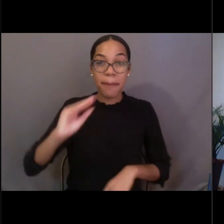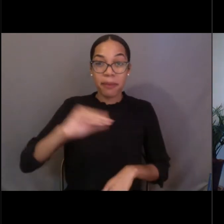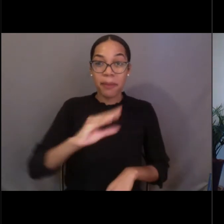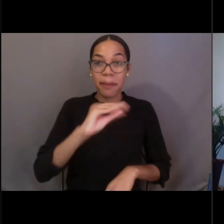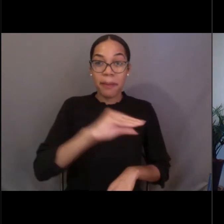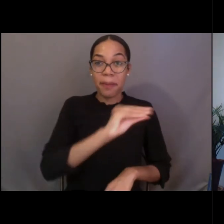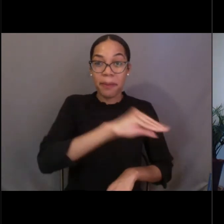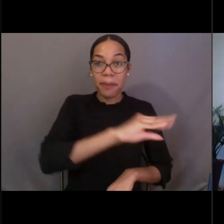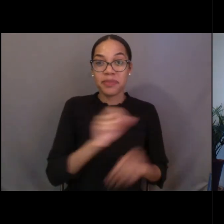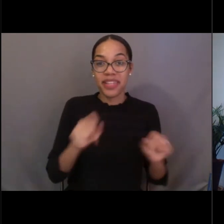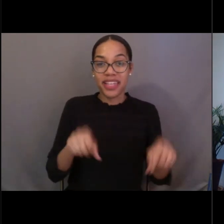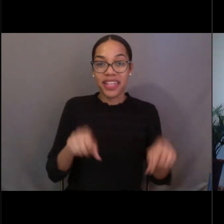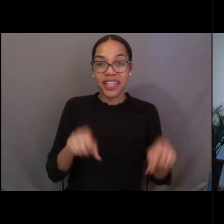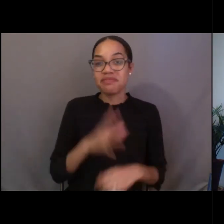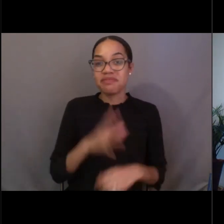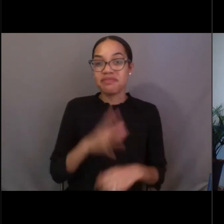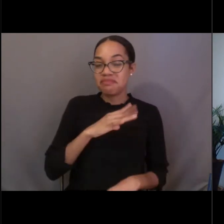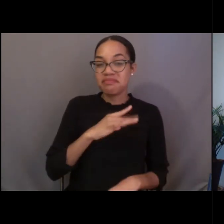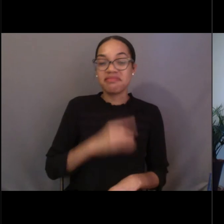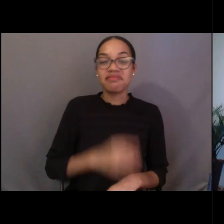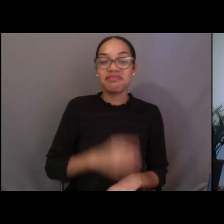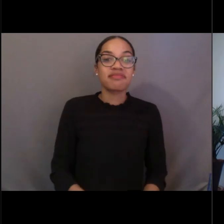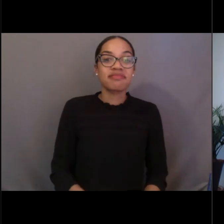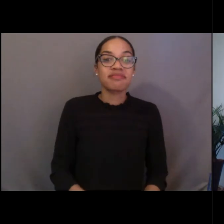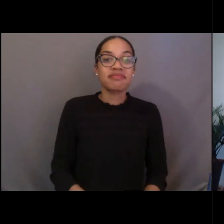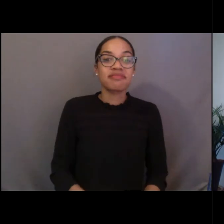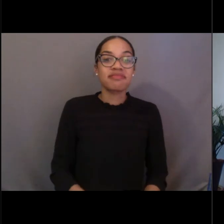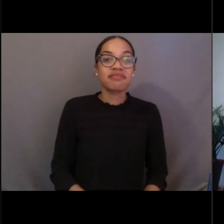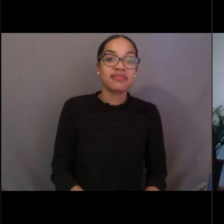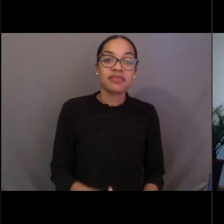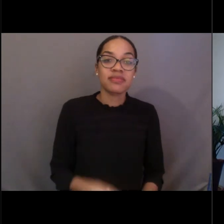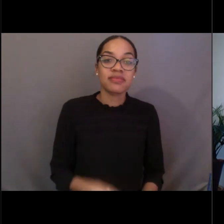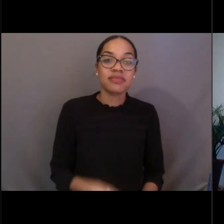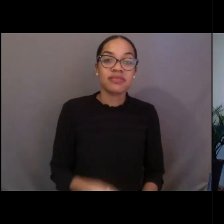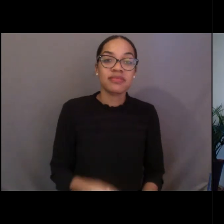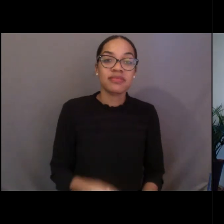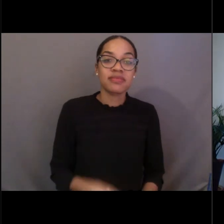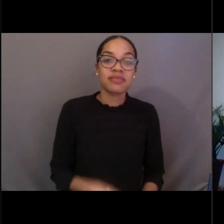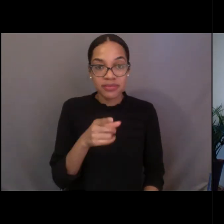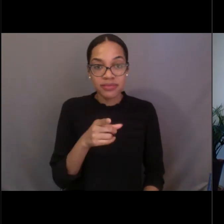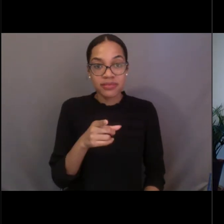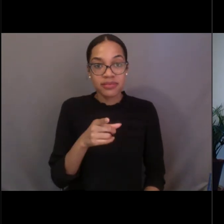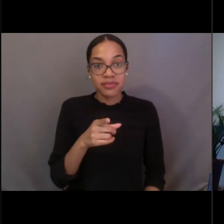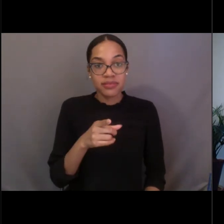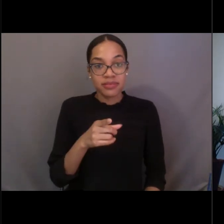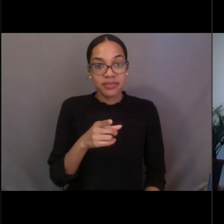That's a fun fact about scallops. Here we have our clam.